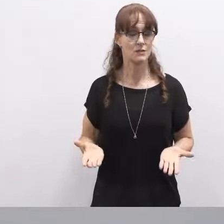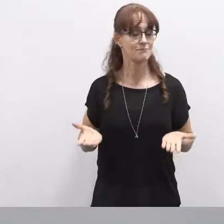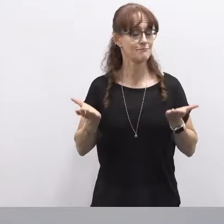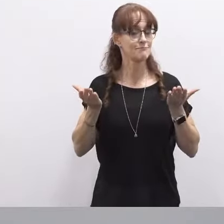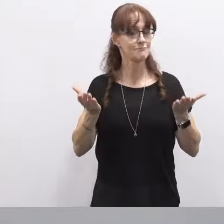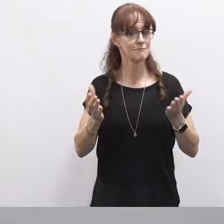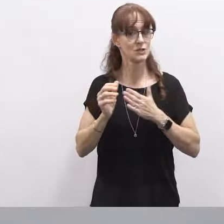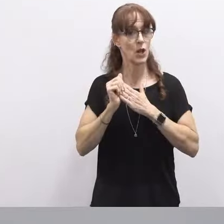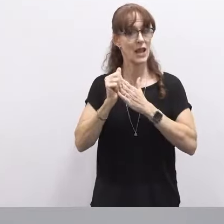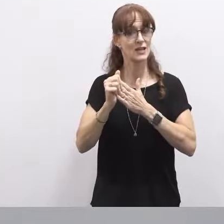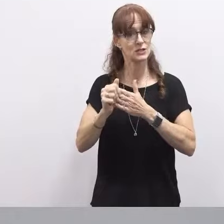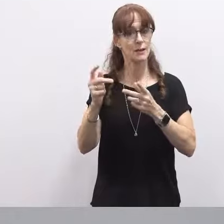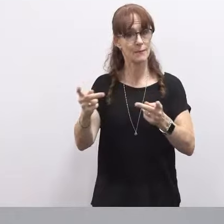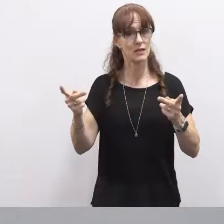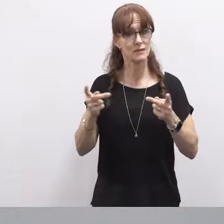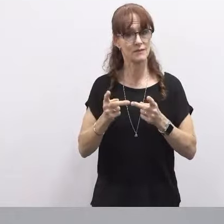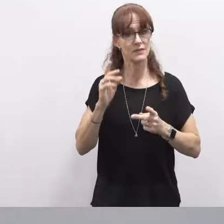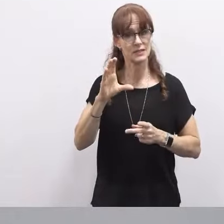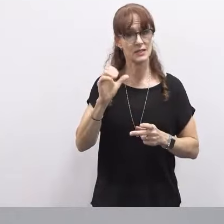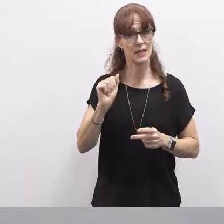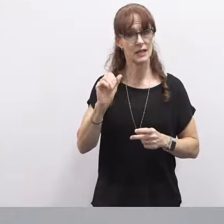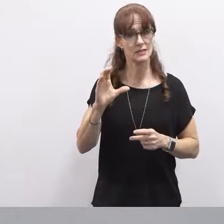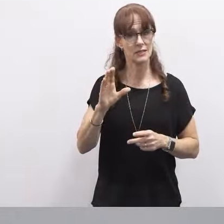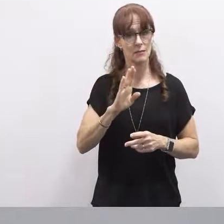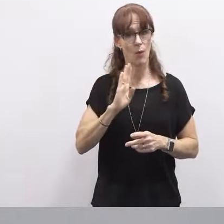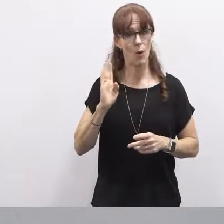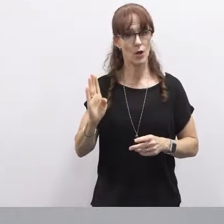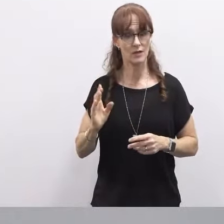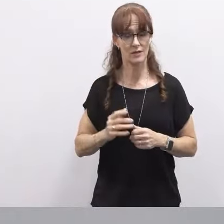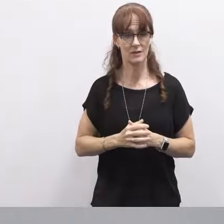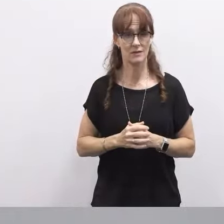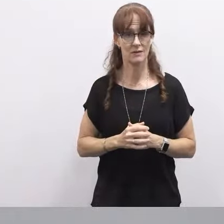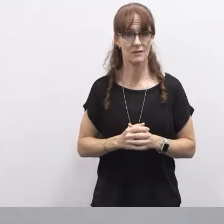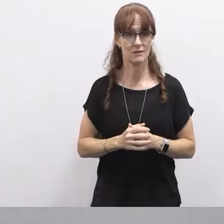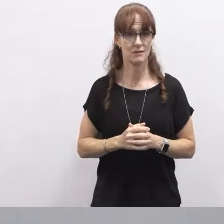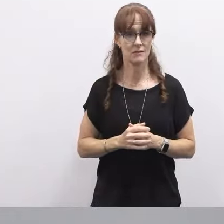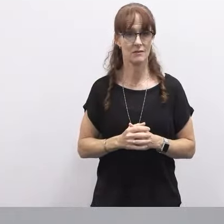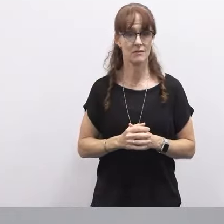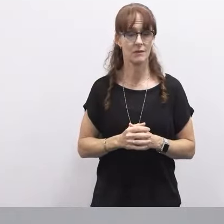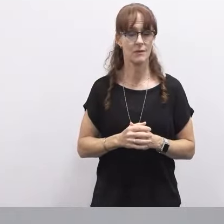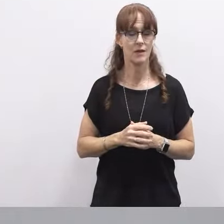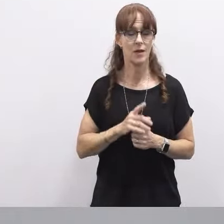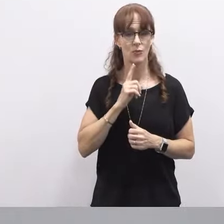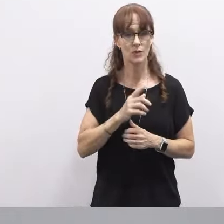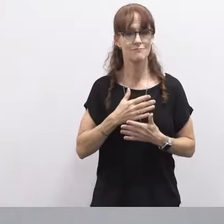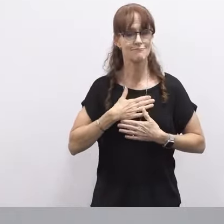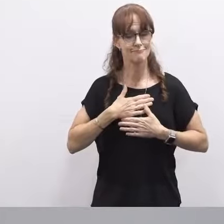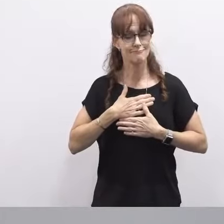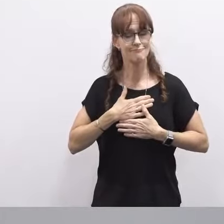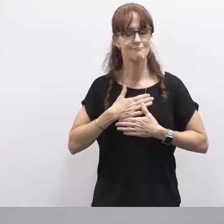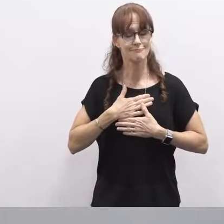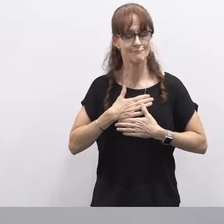to leadership positions on that CAC board. And I'm very mindful that we have parents